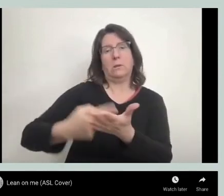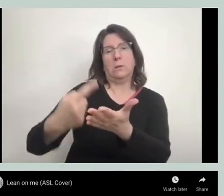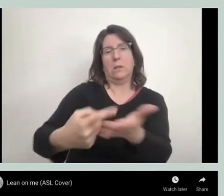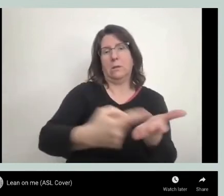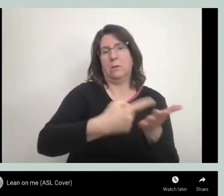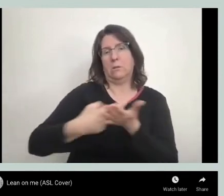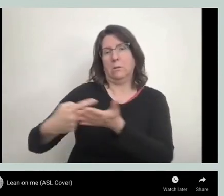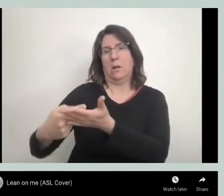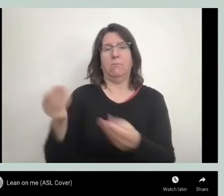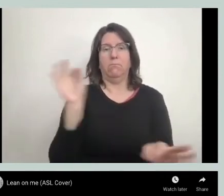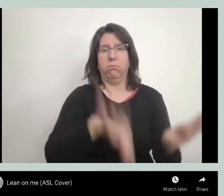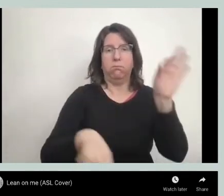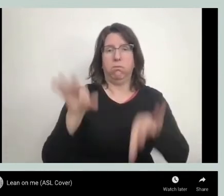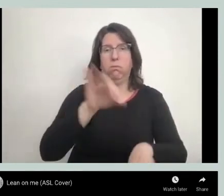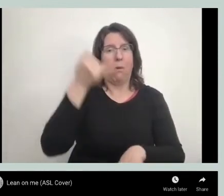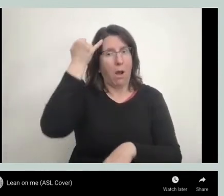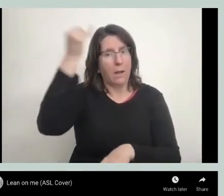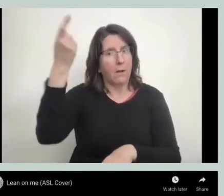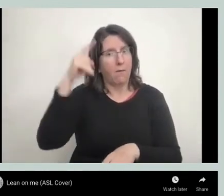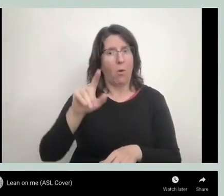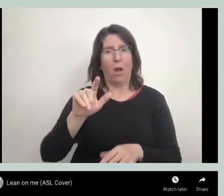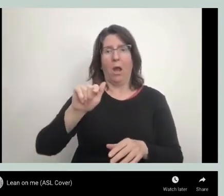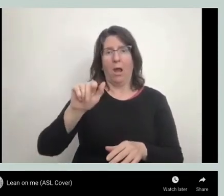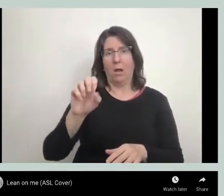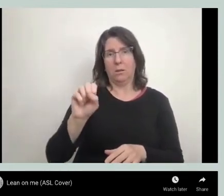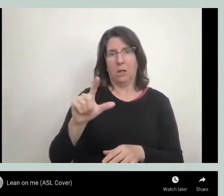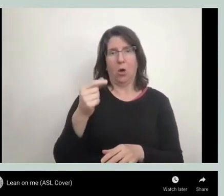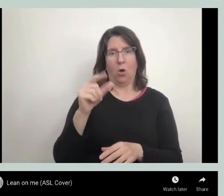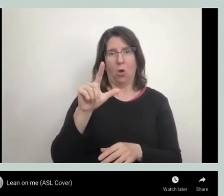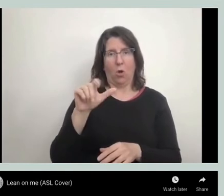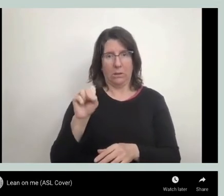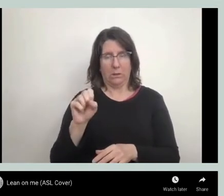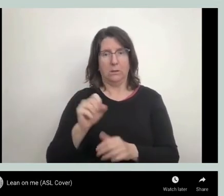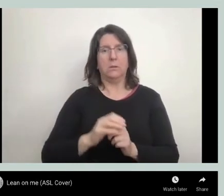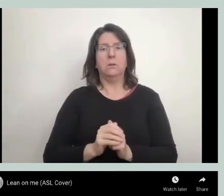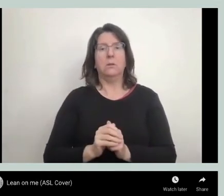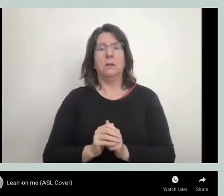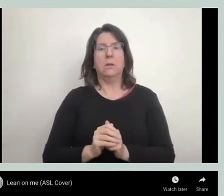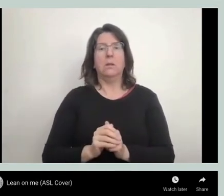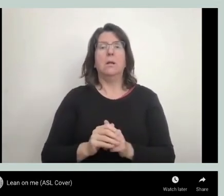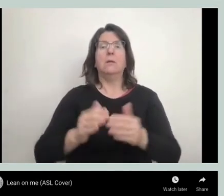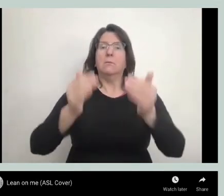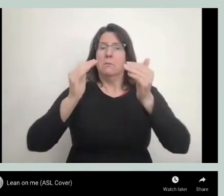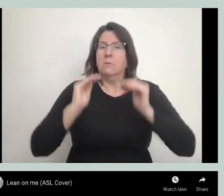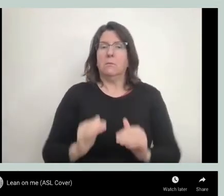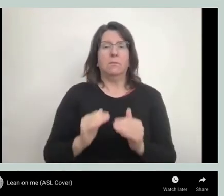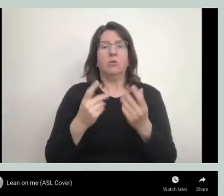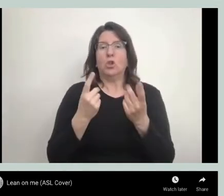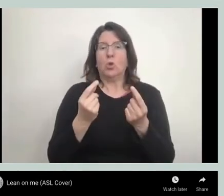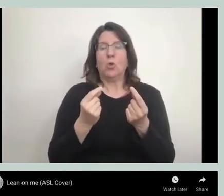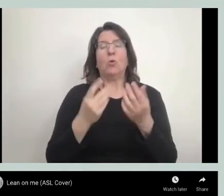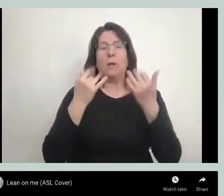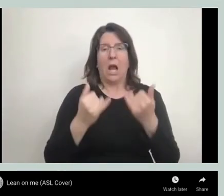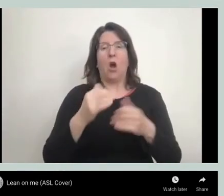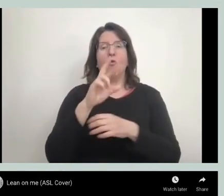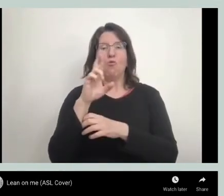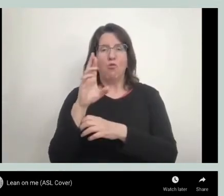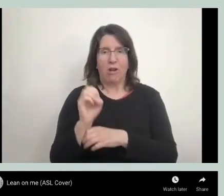Then we have a group discussion to further explore the English meaning and how to represent that in ASL.